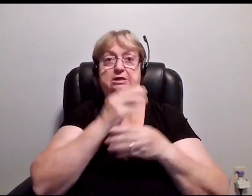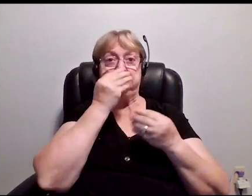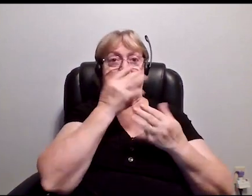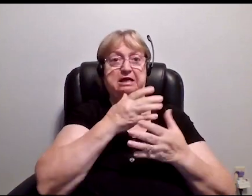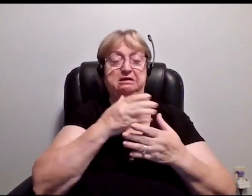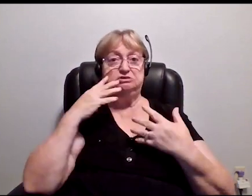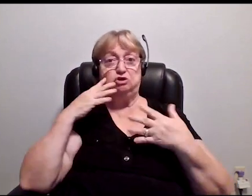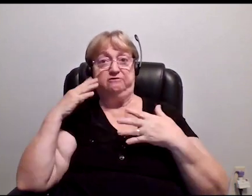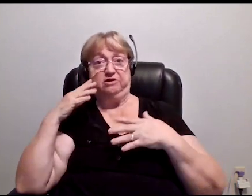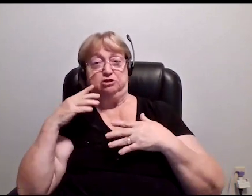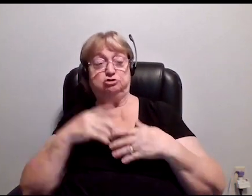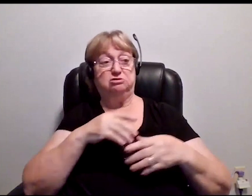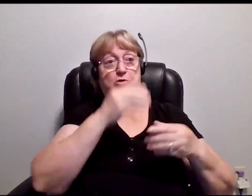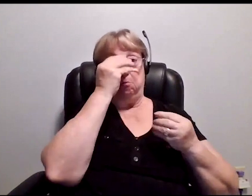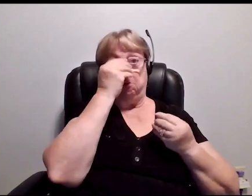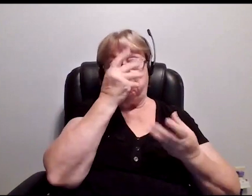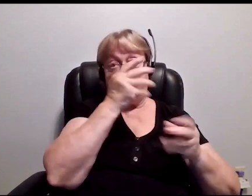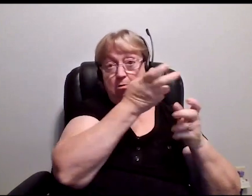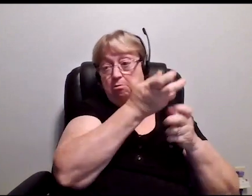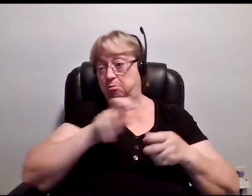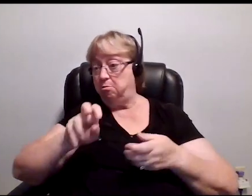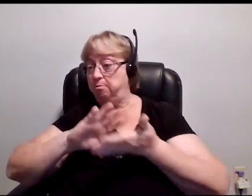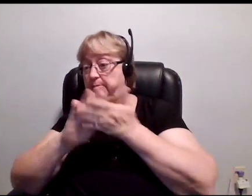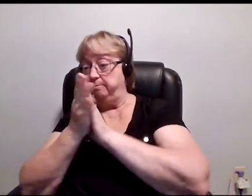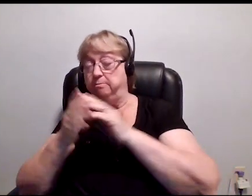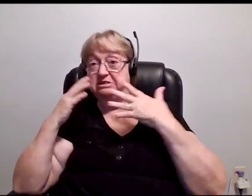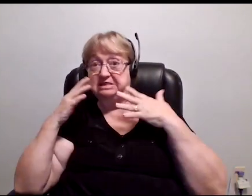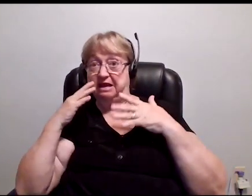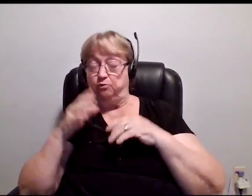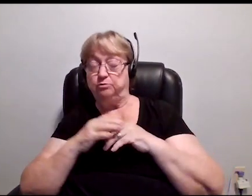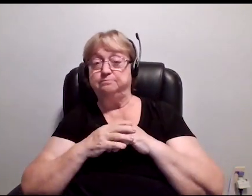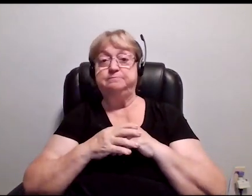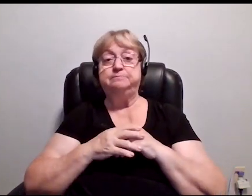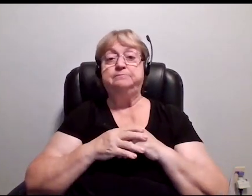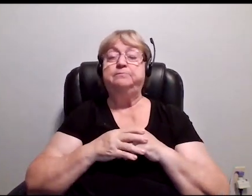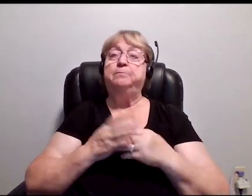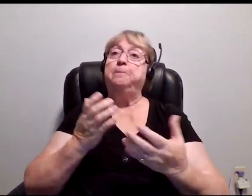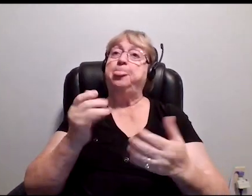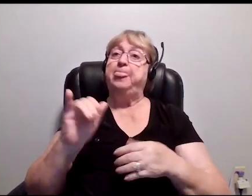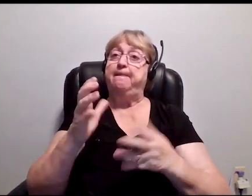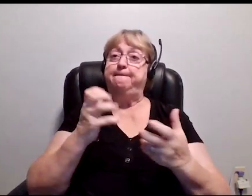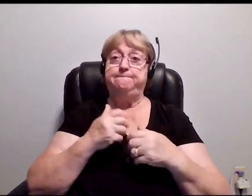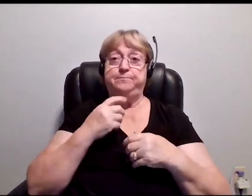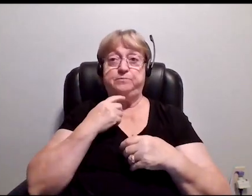and turn it into sound that individuals can hear. I wanted to point out that there are 47 accessible PhETs,